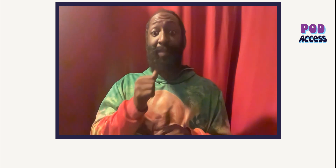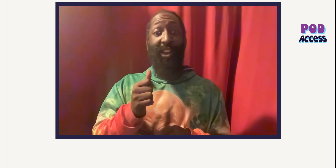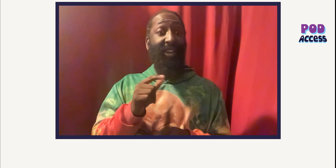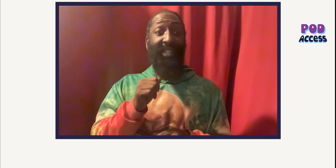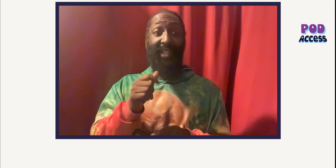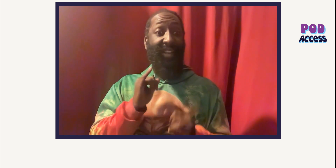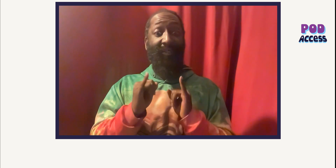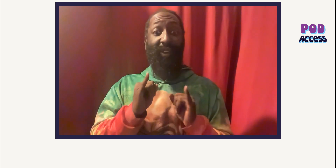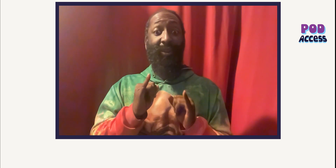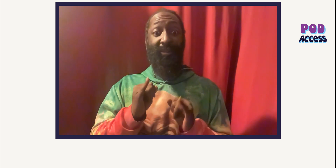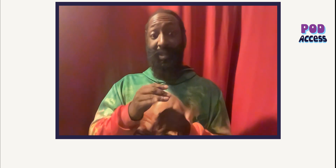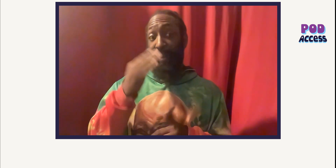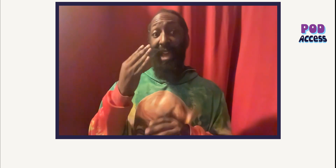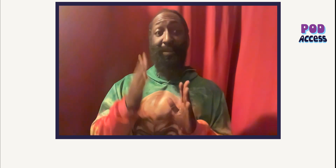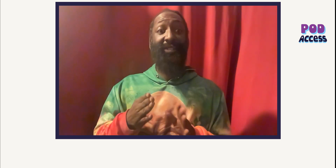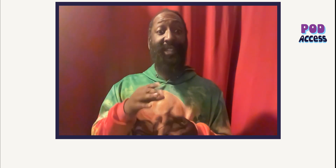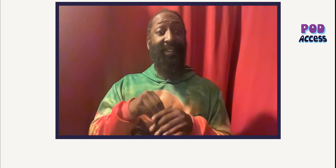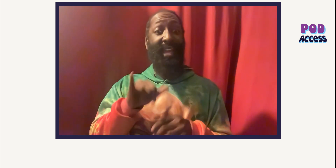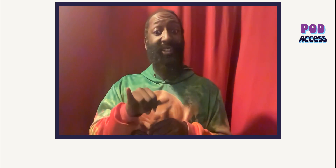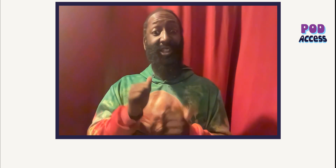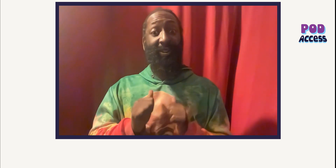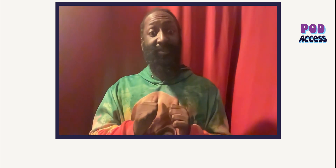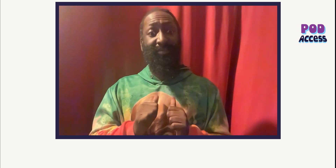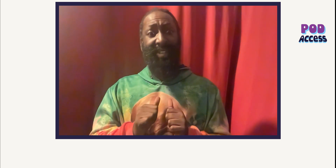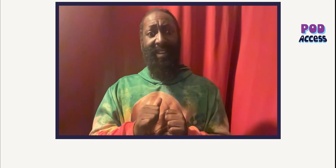and barely did interview the Black person in that show.